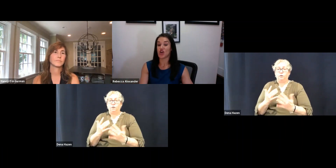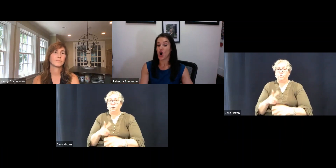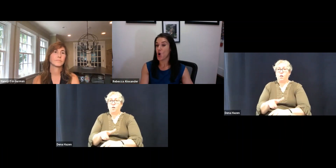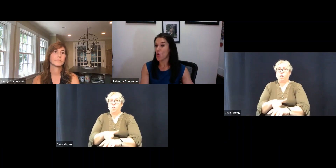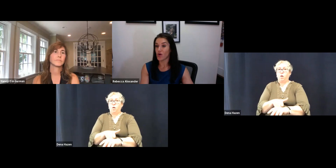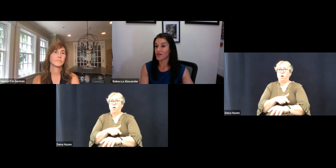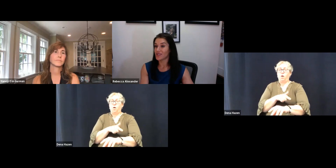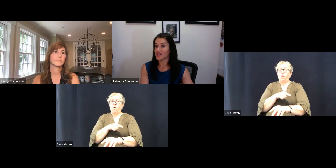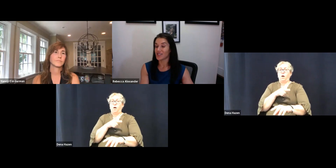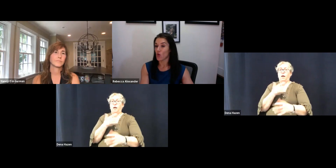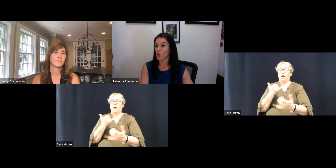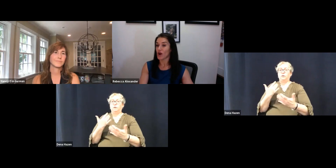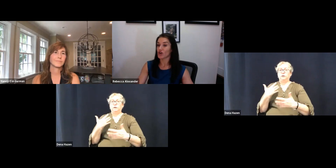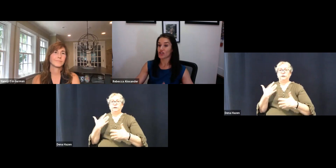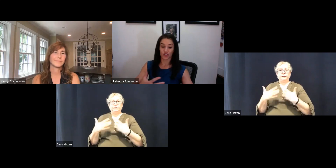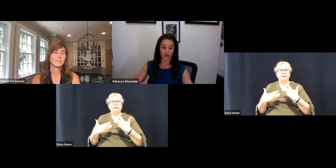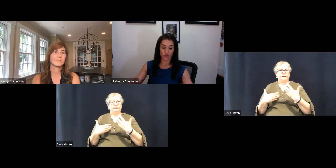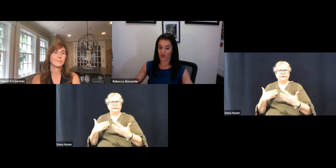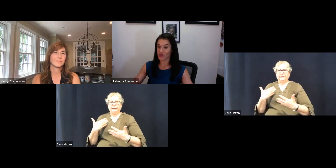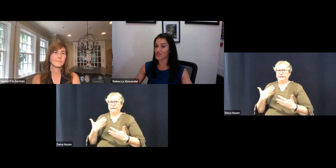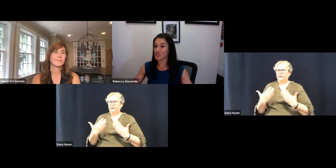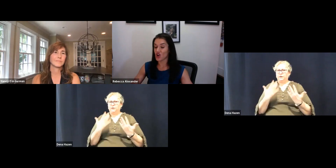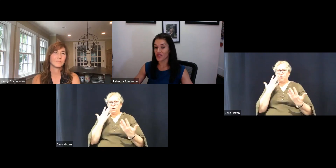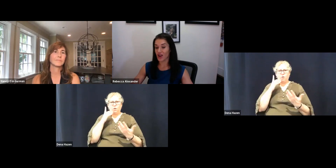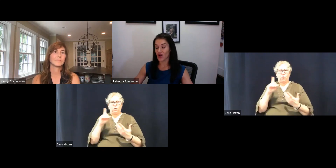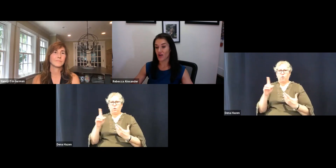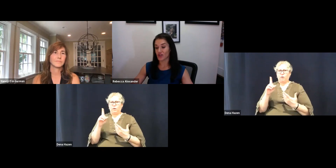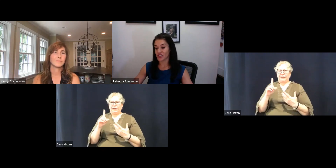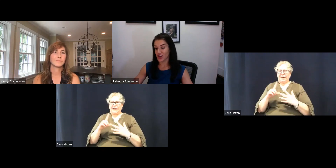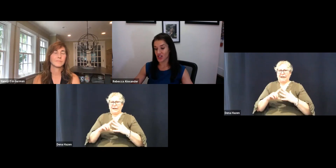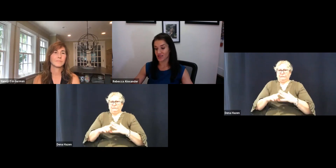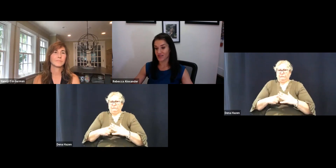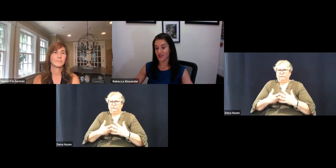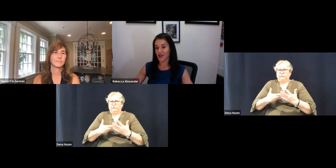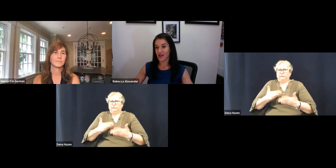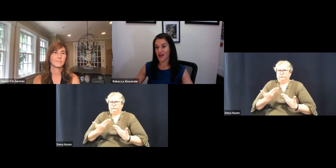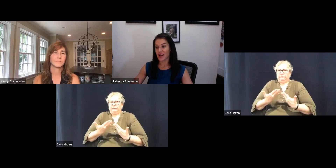know where to sort of start that conversation.